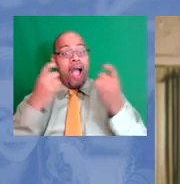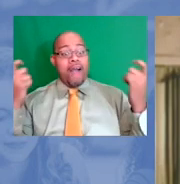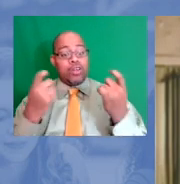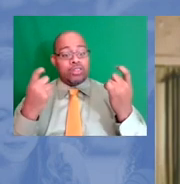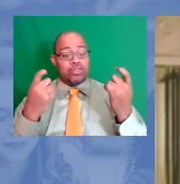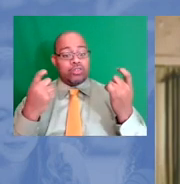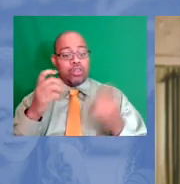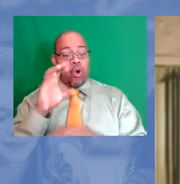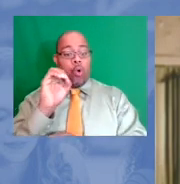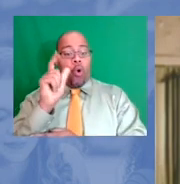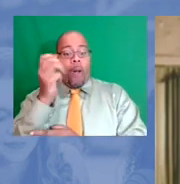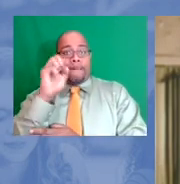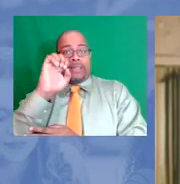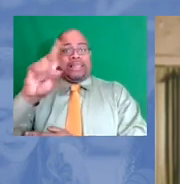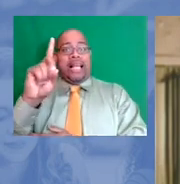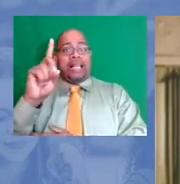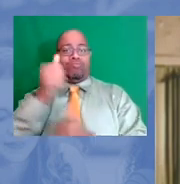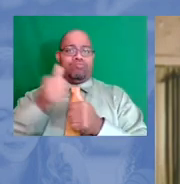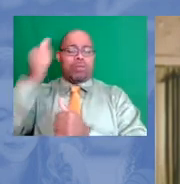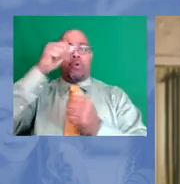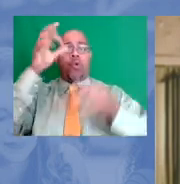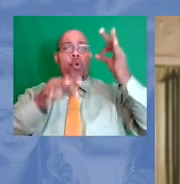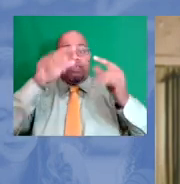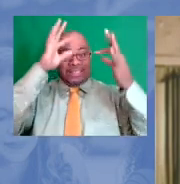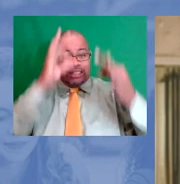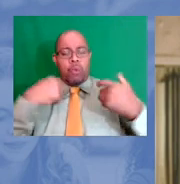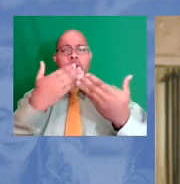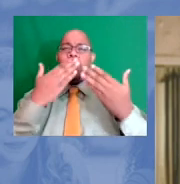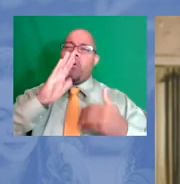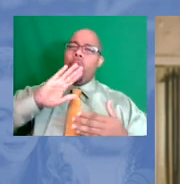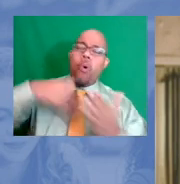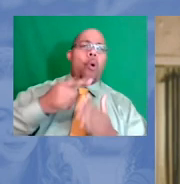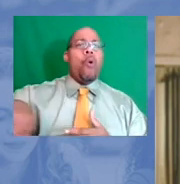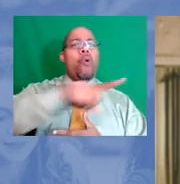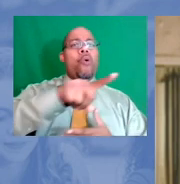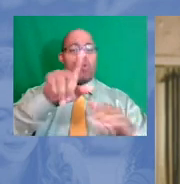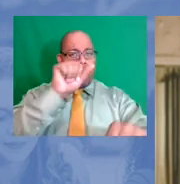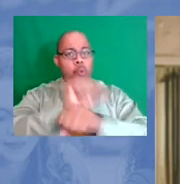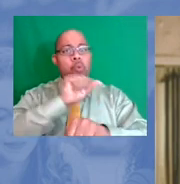COURT DECISION, LET ME THANK YOU ALL FOR THE WORK YOU DO FOR STUDENTS AND DISABILITIES.